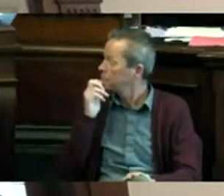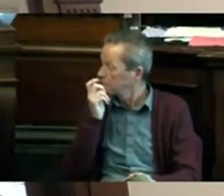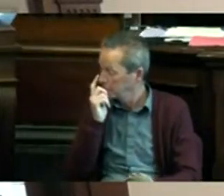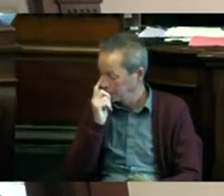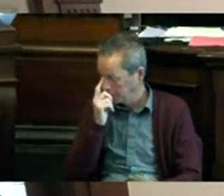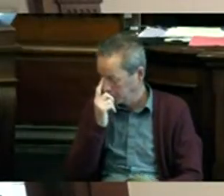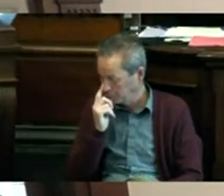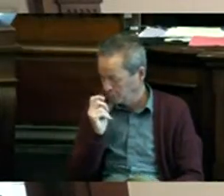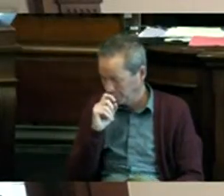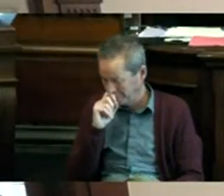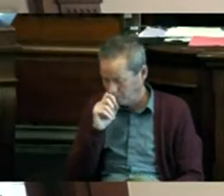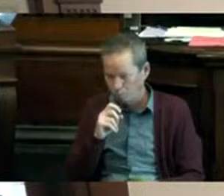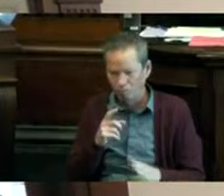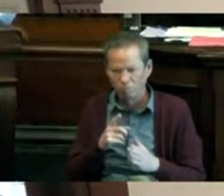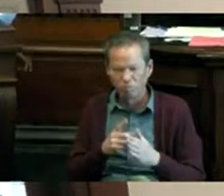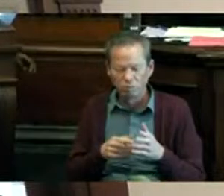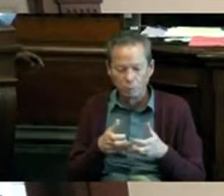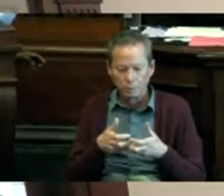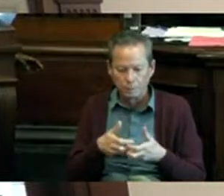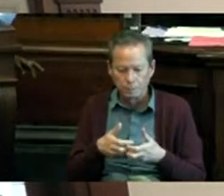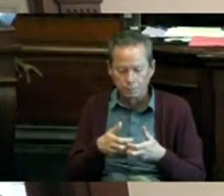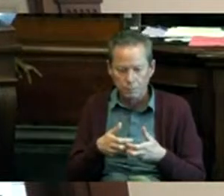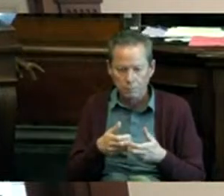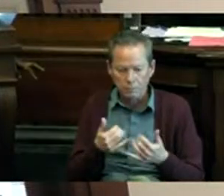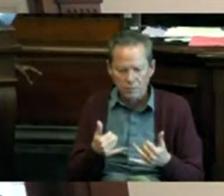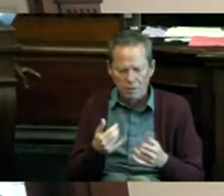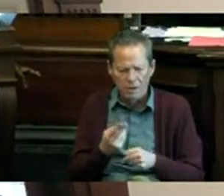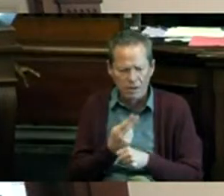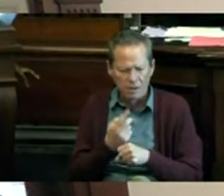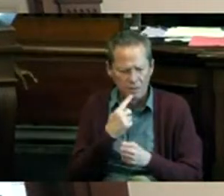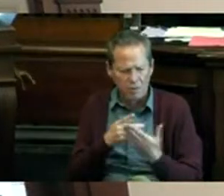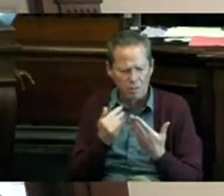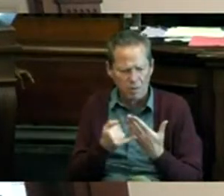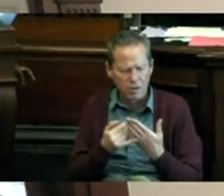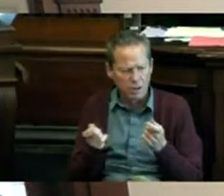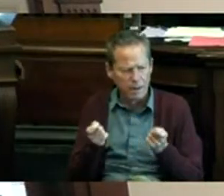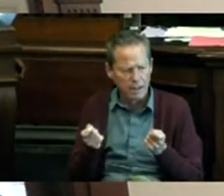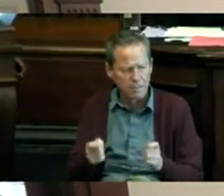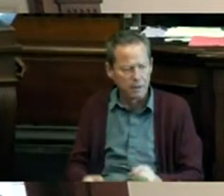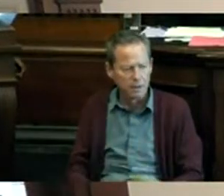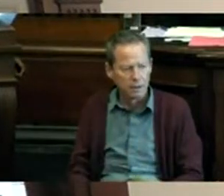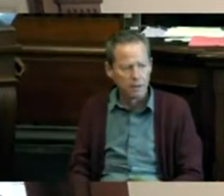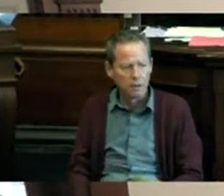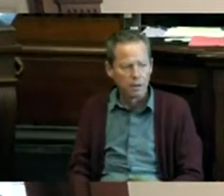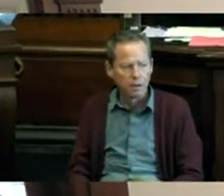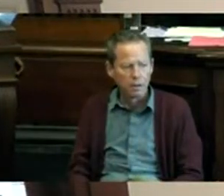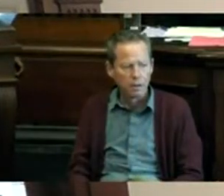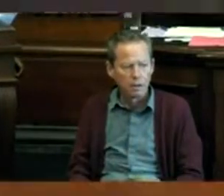you. Any further, Council member